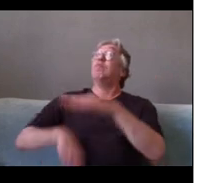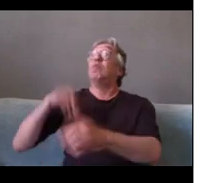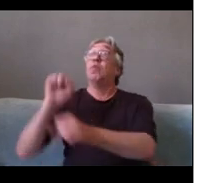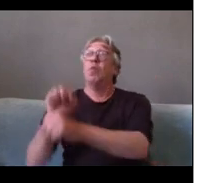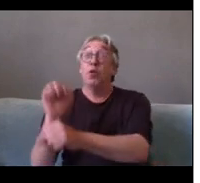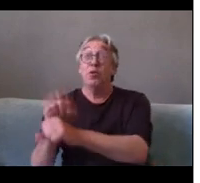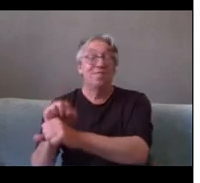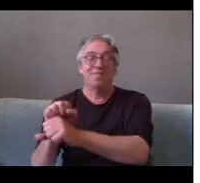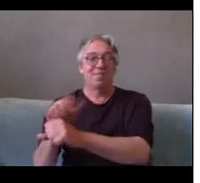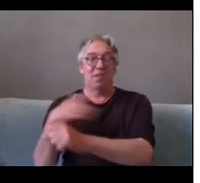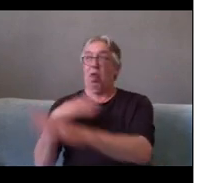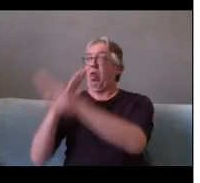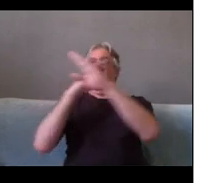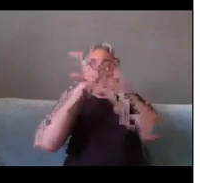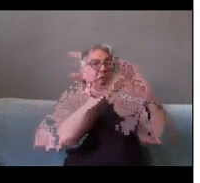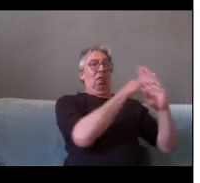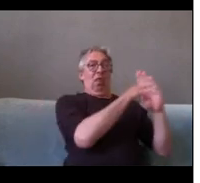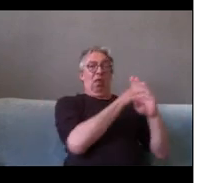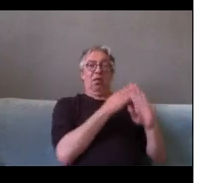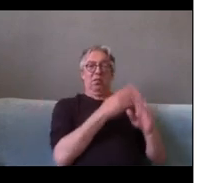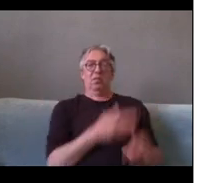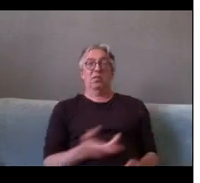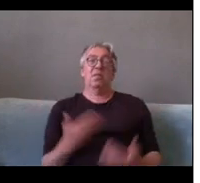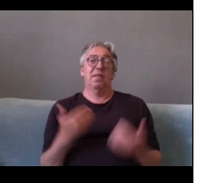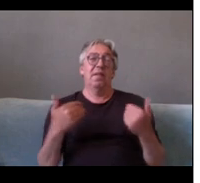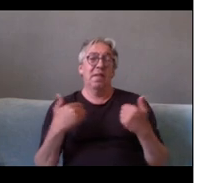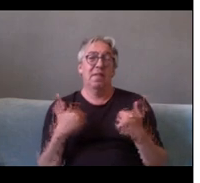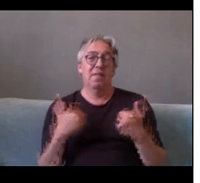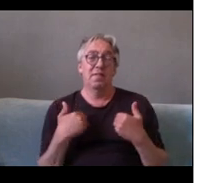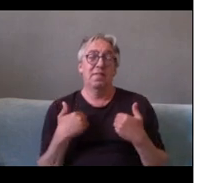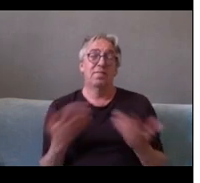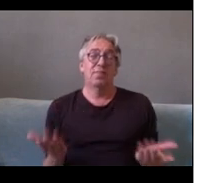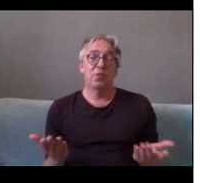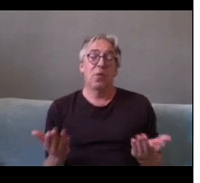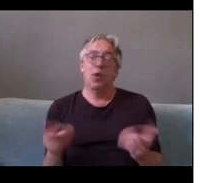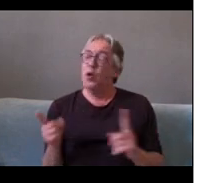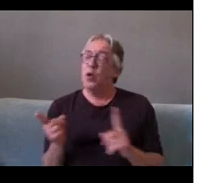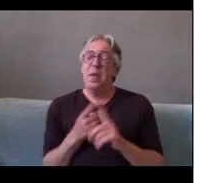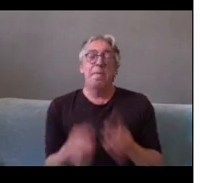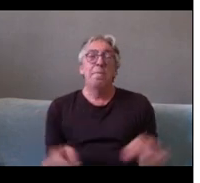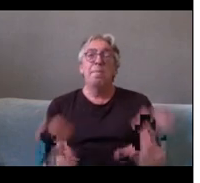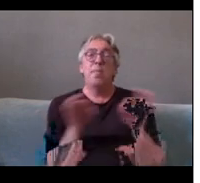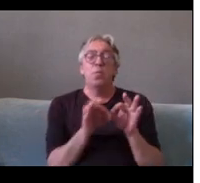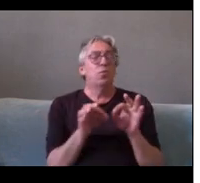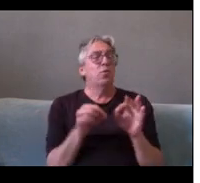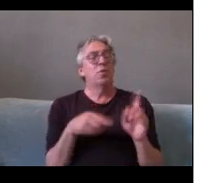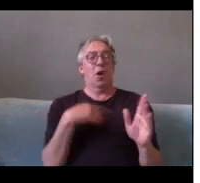First, good quality data is needed to show where these barriers are